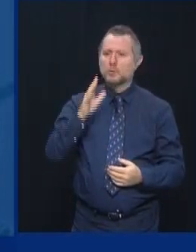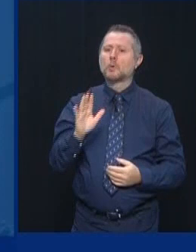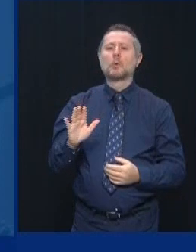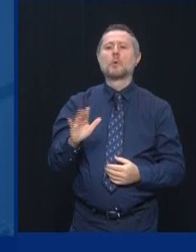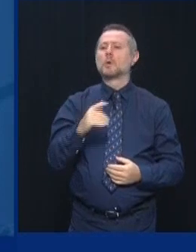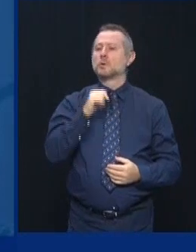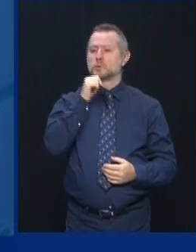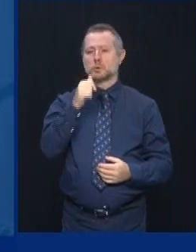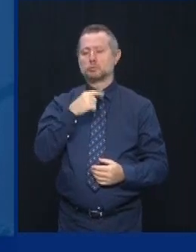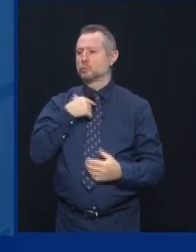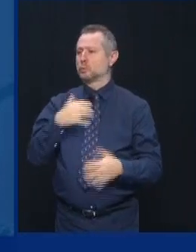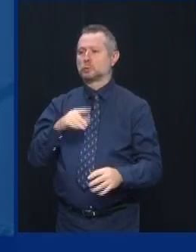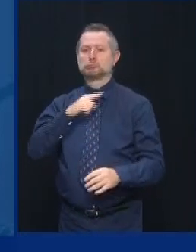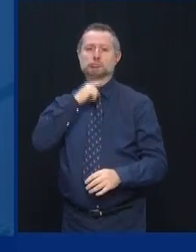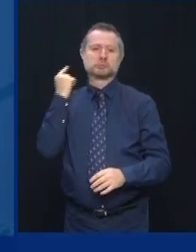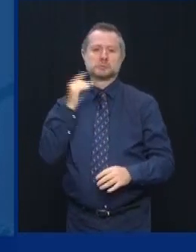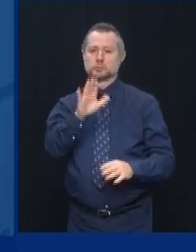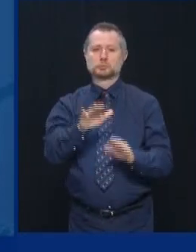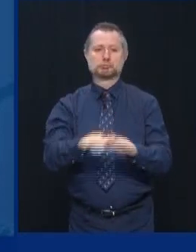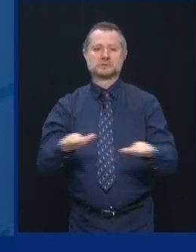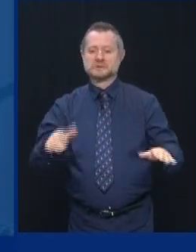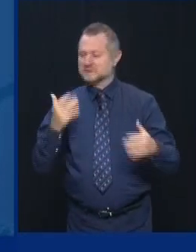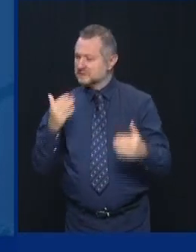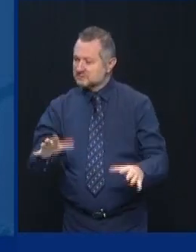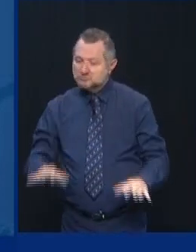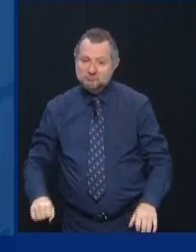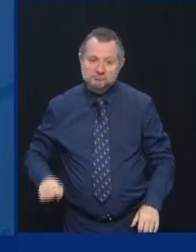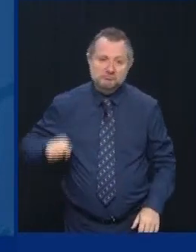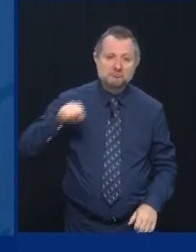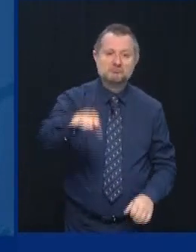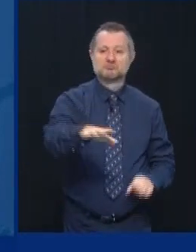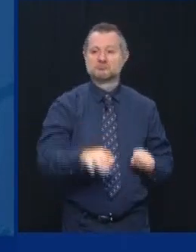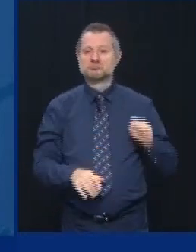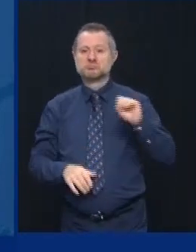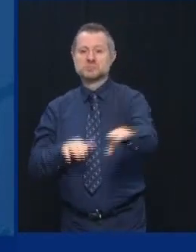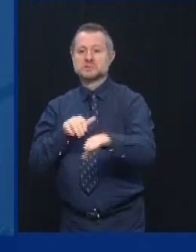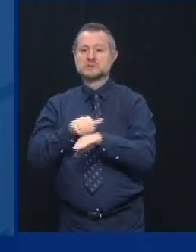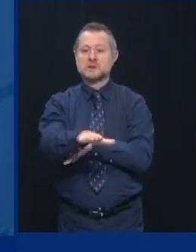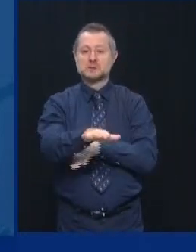PARENTS WHO HAVE CALLED UP AND SAID I'M WORRIED ABOUT SENDING MY CHILD TO SCHOOL.